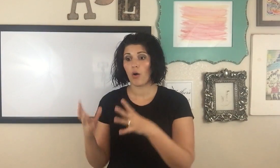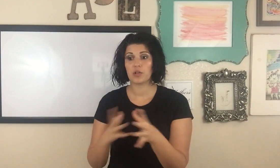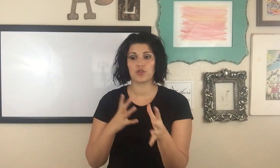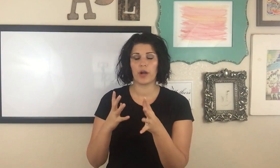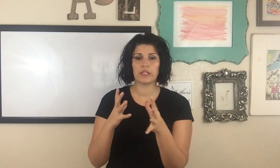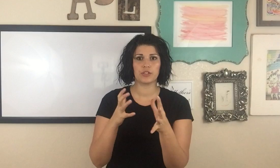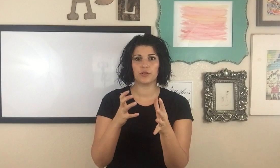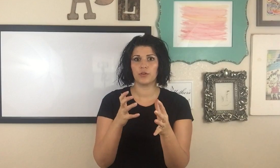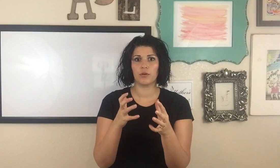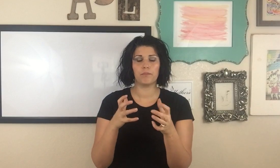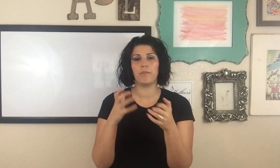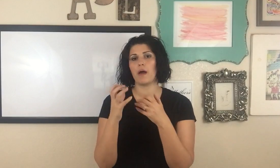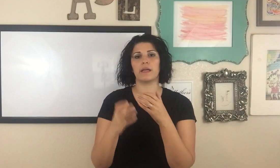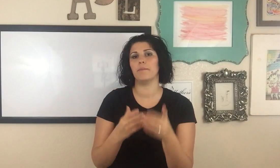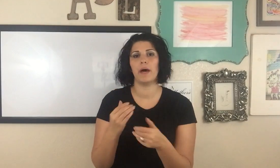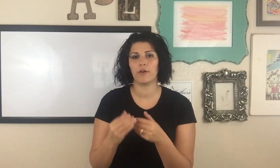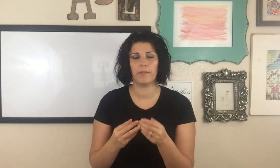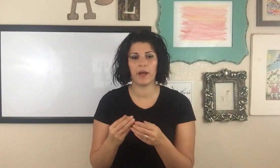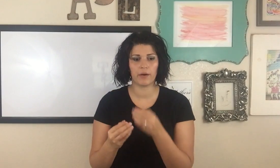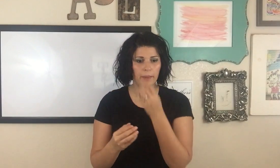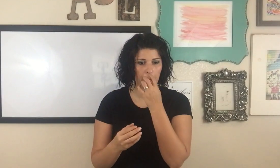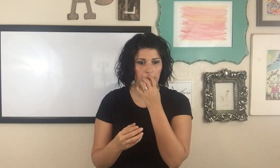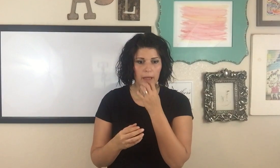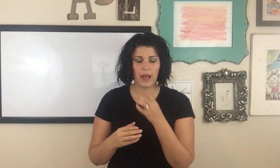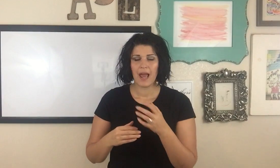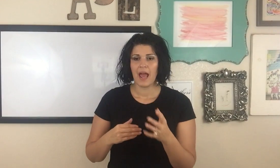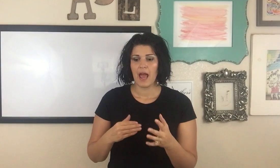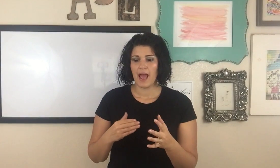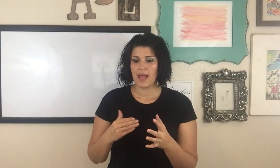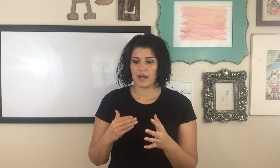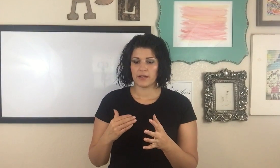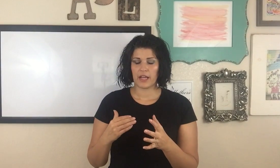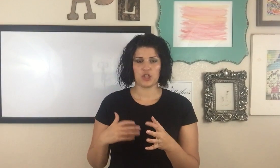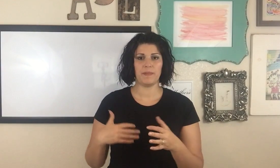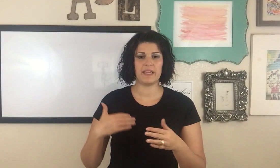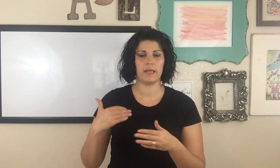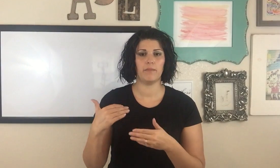always trying to get better and better and better and I should became a more